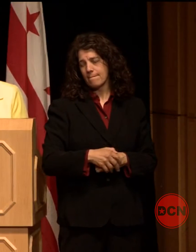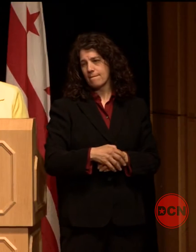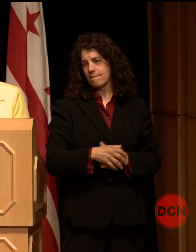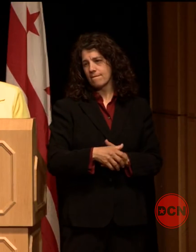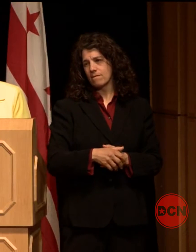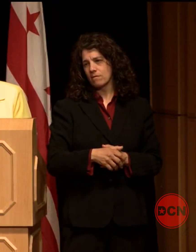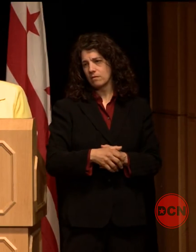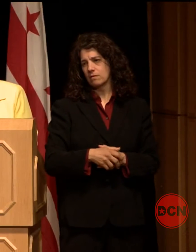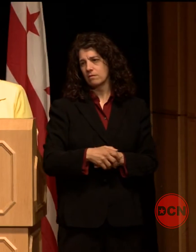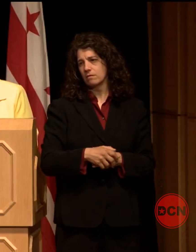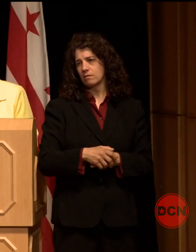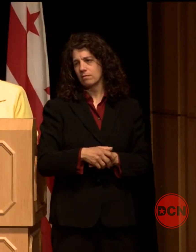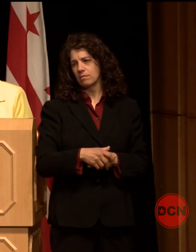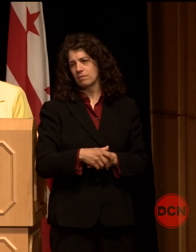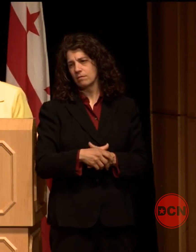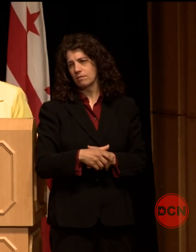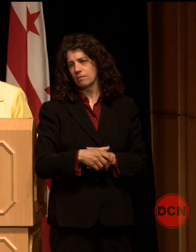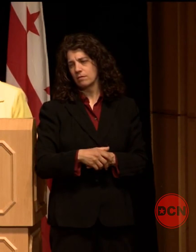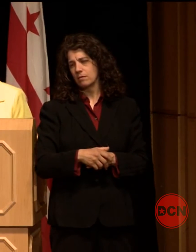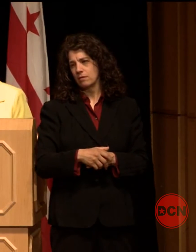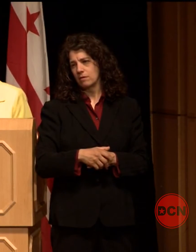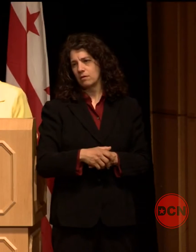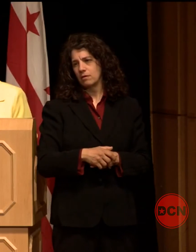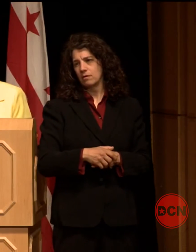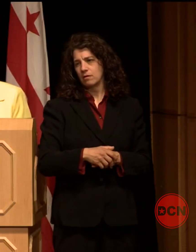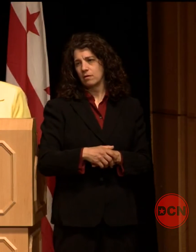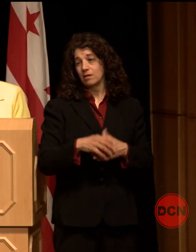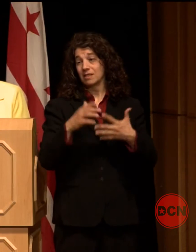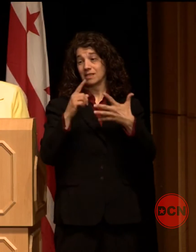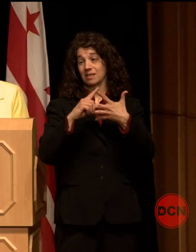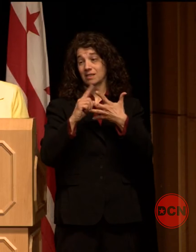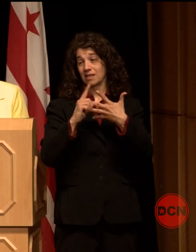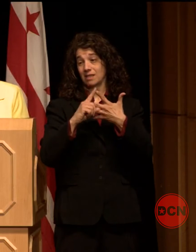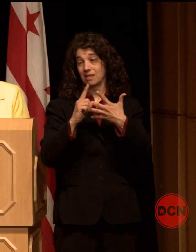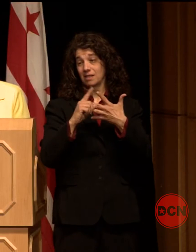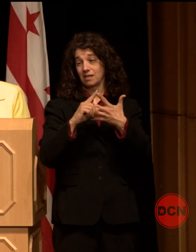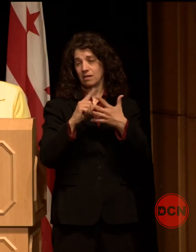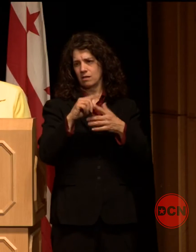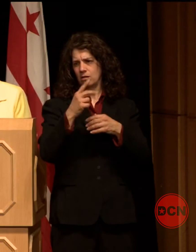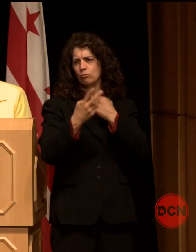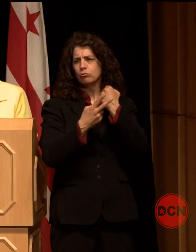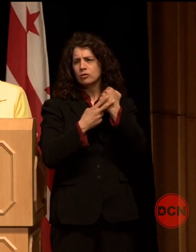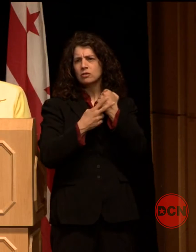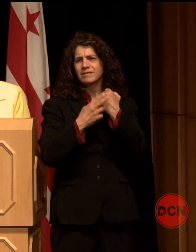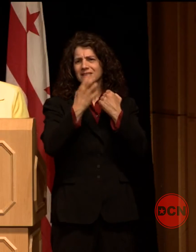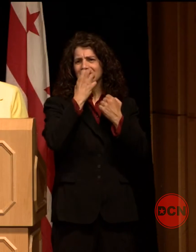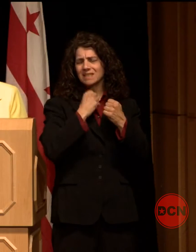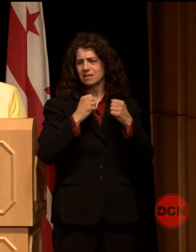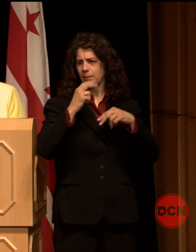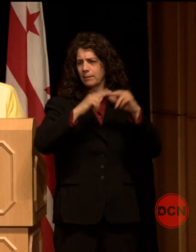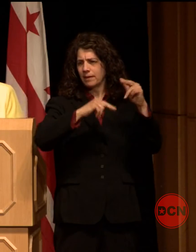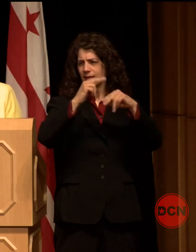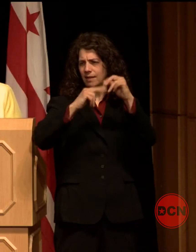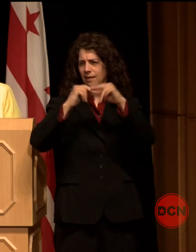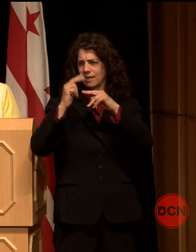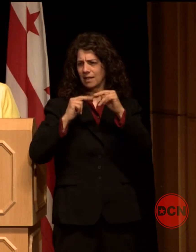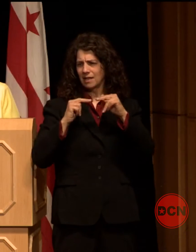HOUSING PRESERVATION STRATEGY. I CHAIRED AN 18-MEMBER STRIKE FORCE THAT WITHIN A SHORT PERIOD DEVELOPED SIX CRITICAL